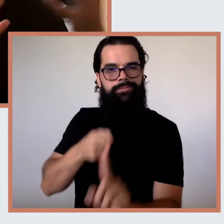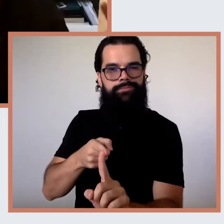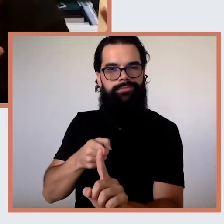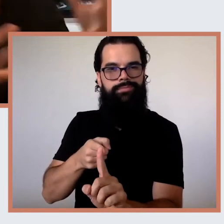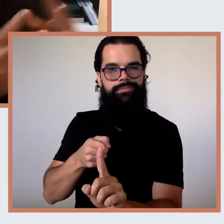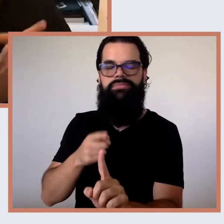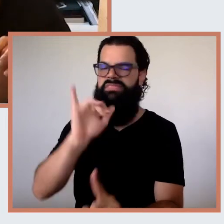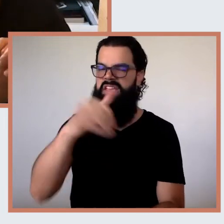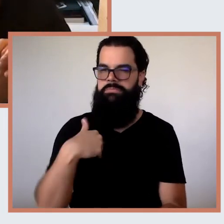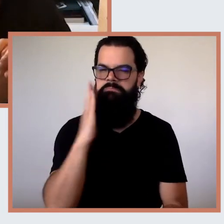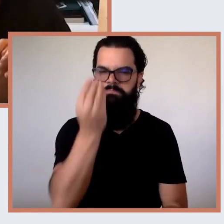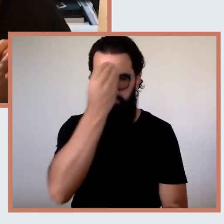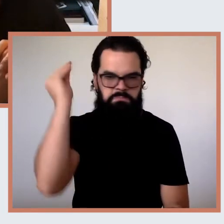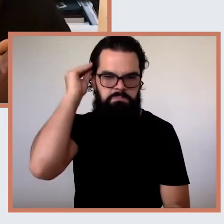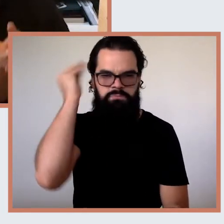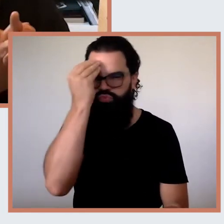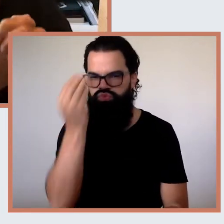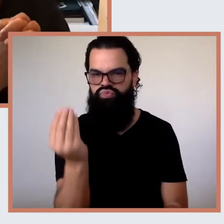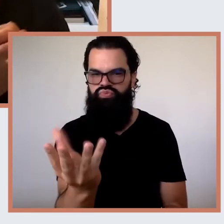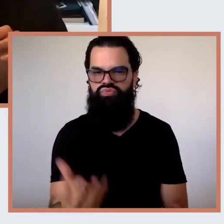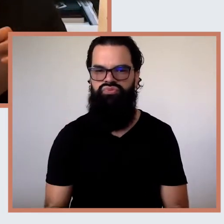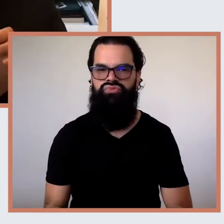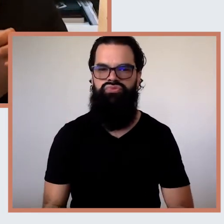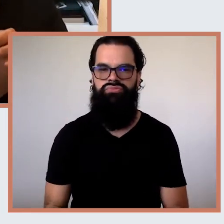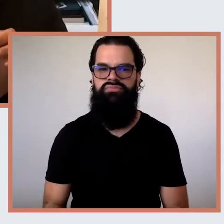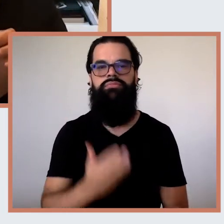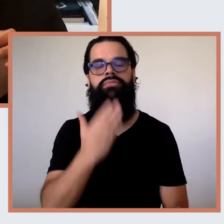that's the changes that writers have to make. I'm going to remember that.